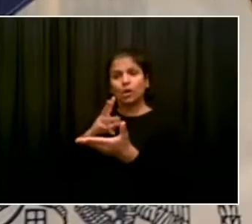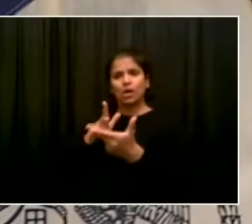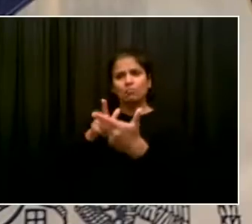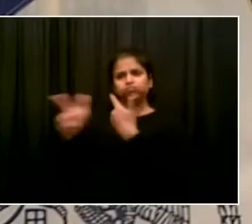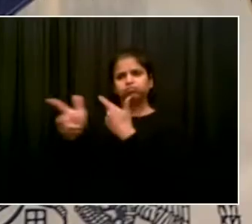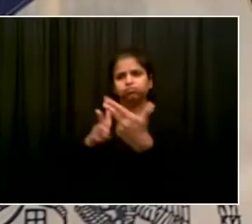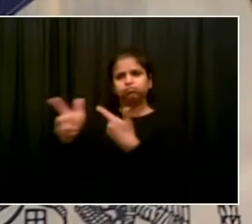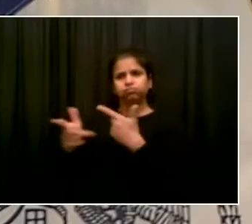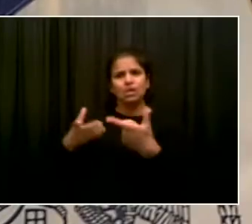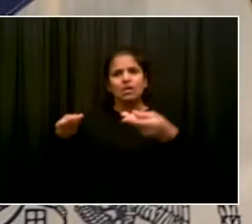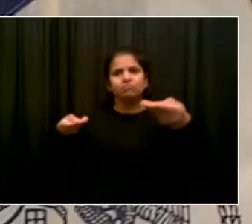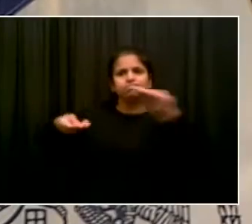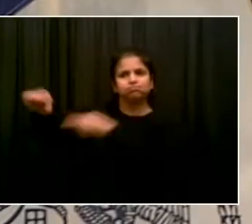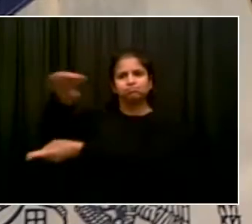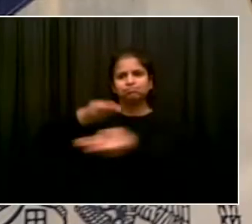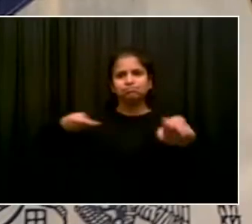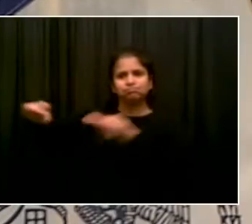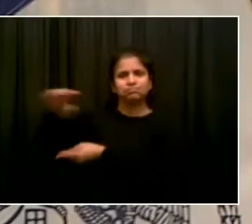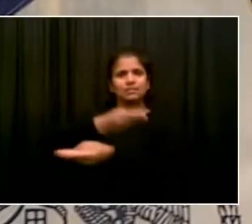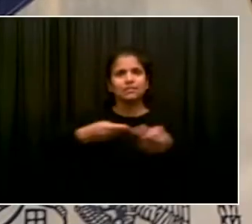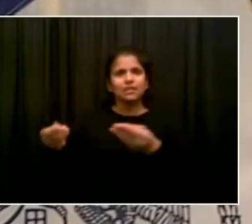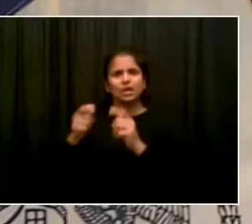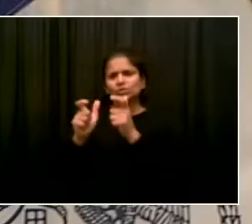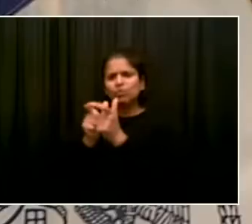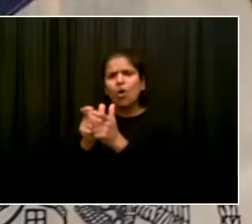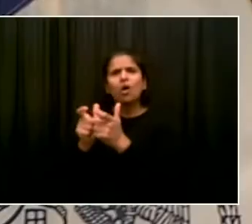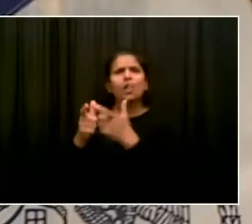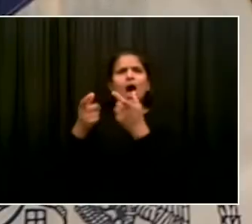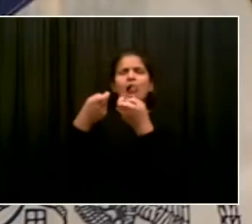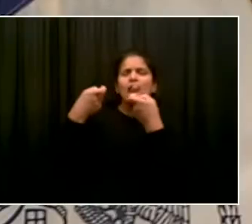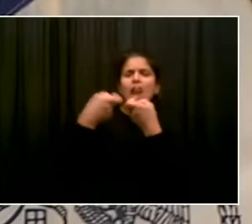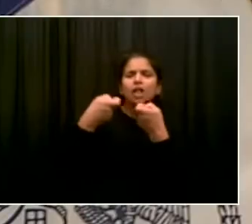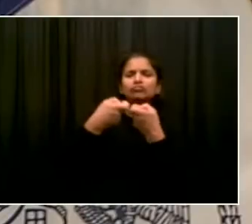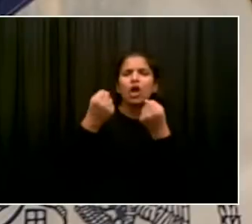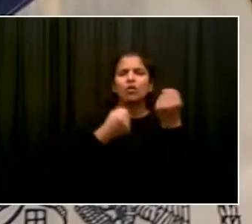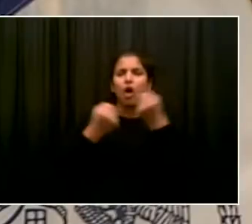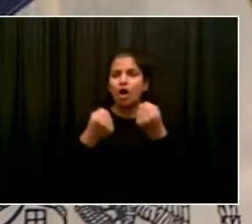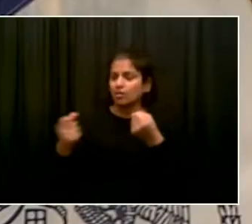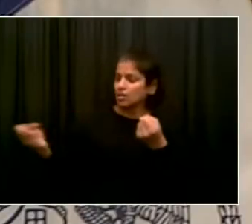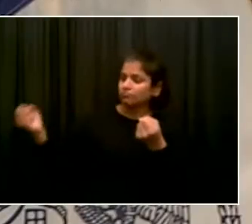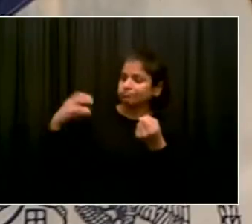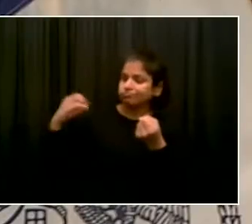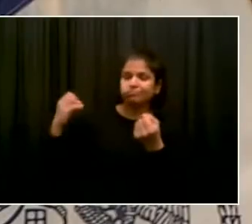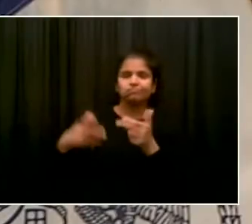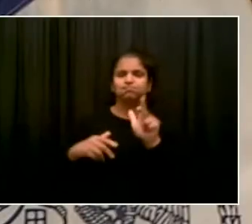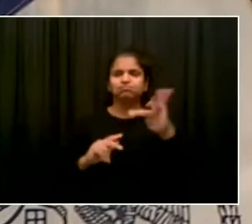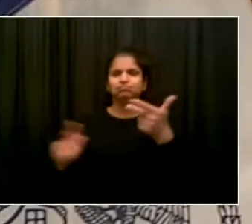MILE, WE PUT